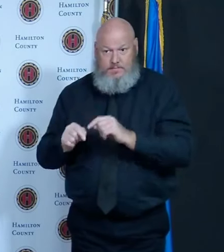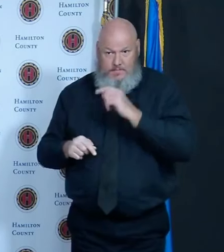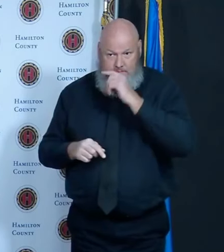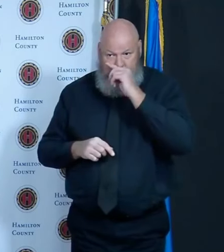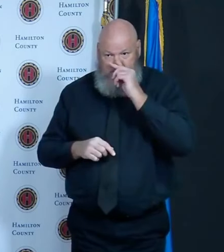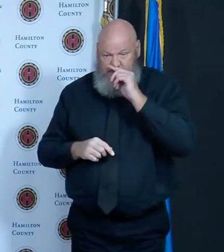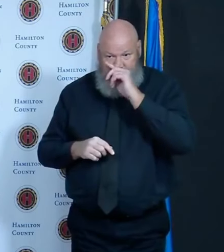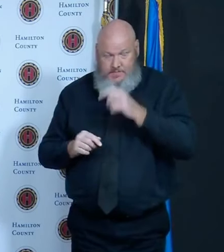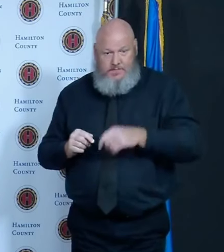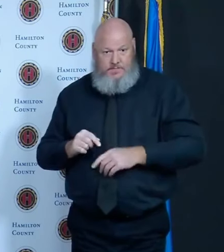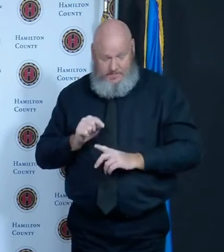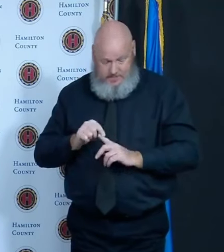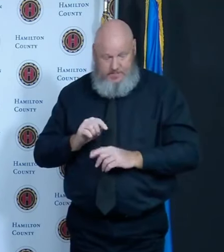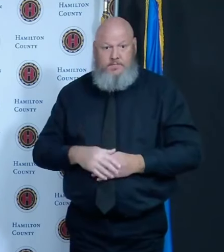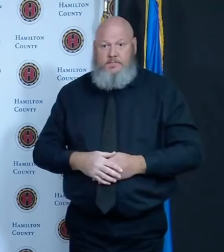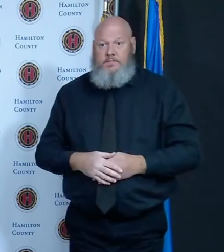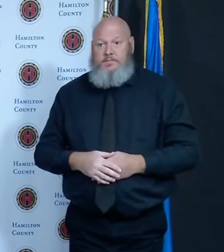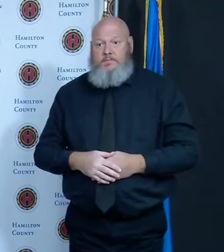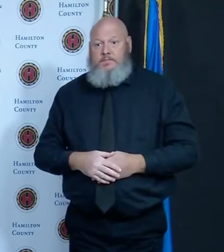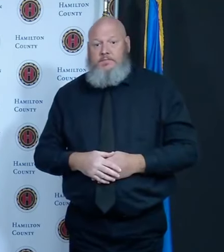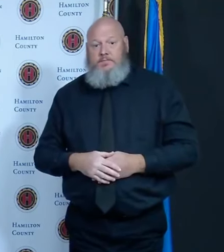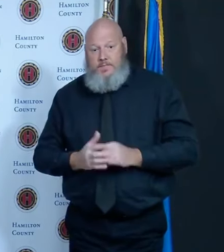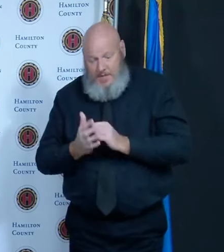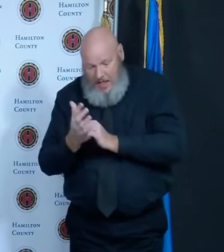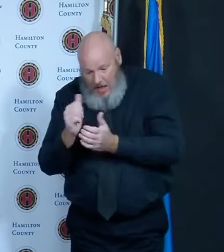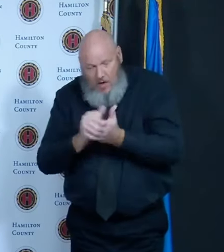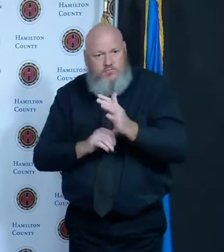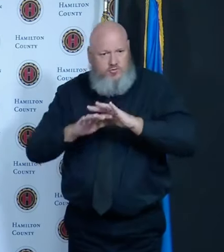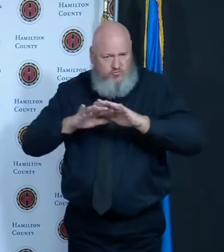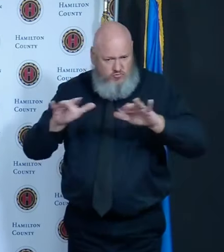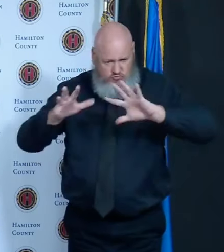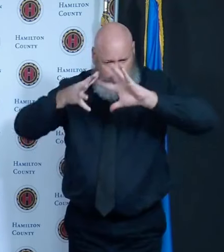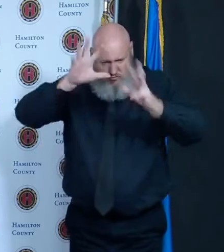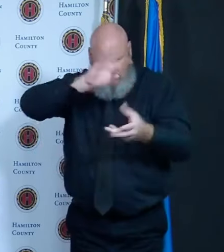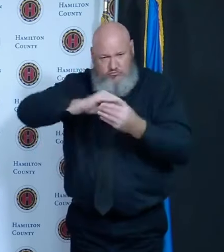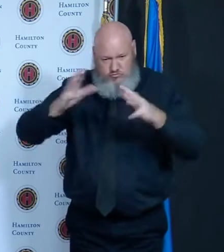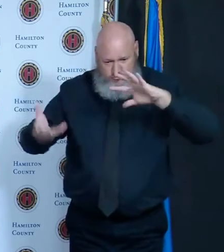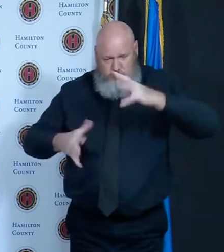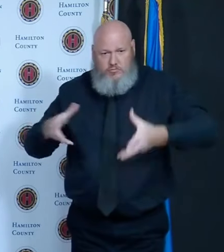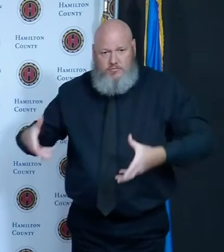and private organizations have received supplies so I'm gonna elaborate just a